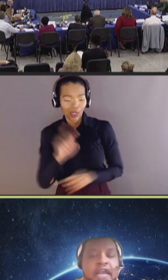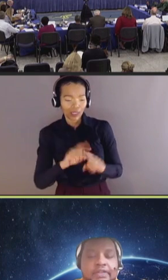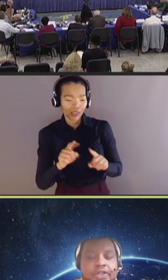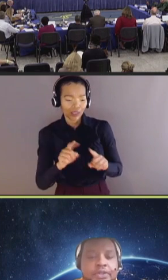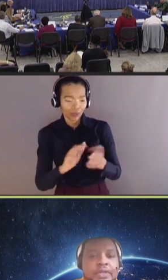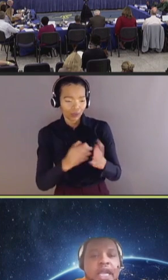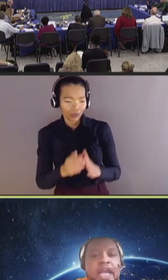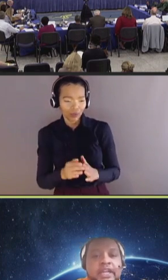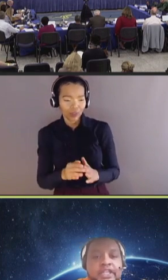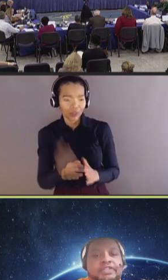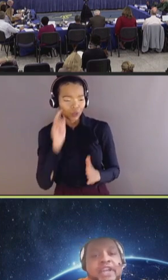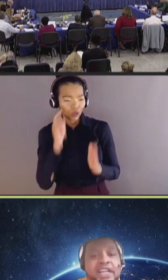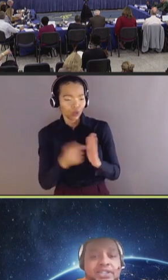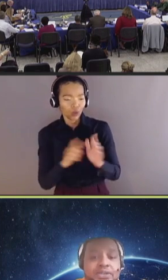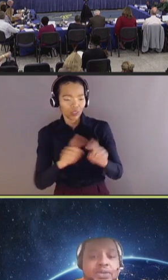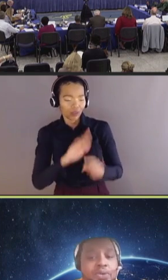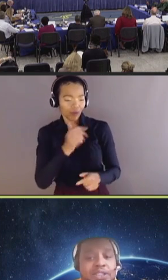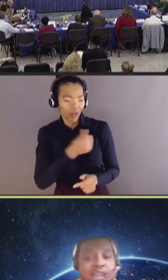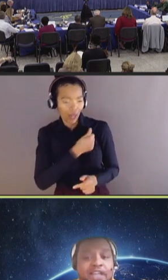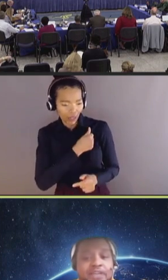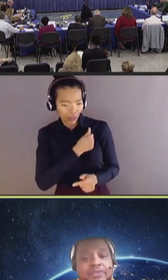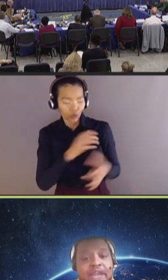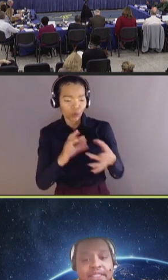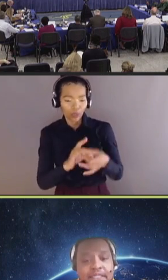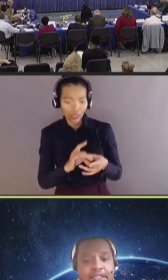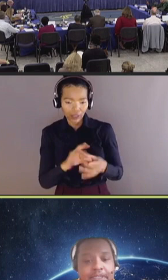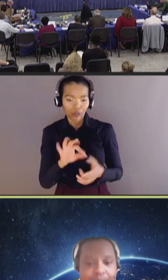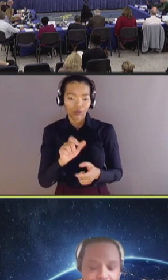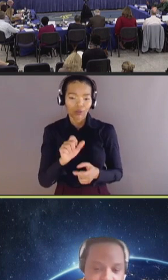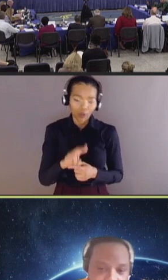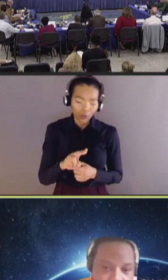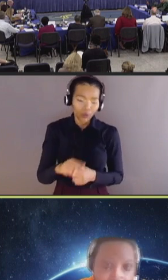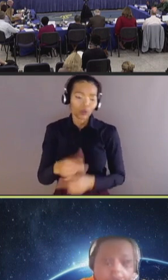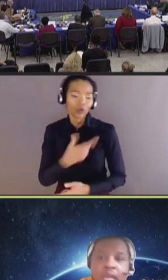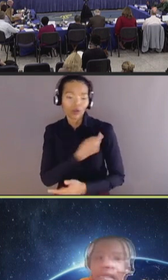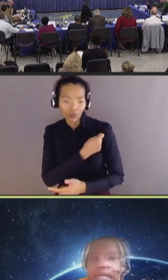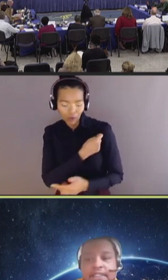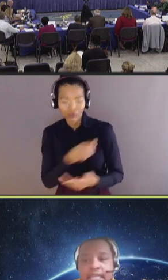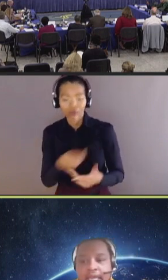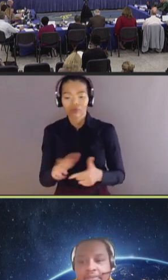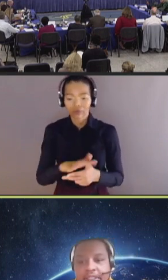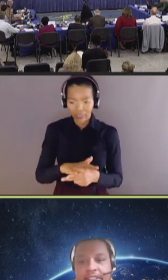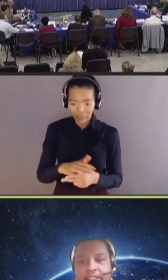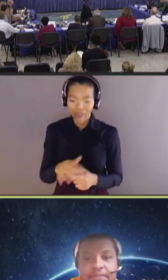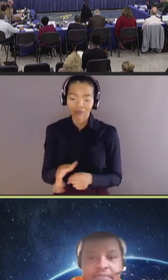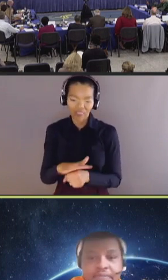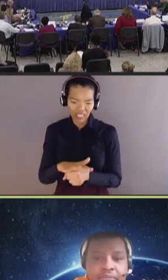and flu and different attitudes towards the actual vaccine. Next slide, please.